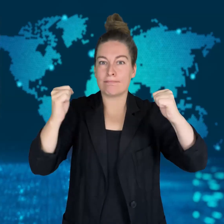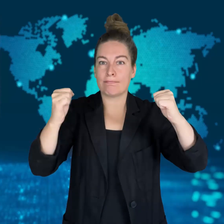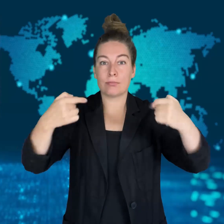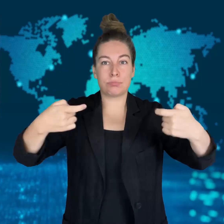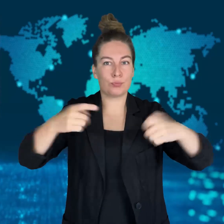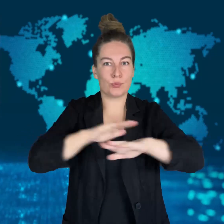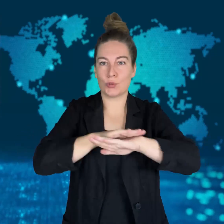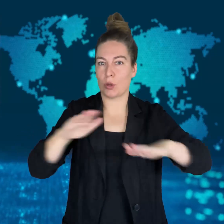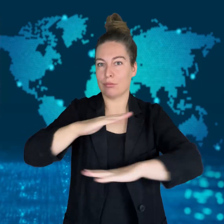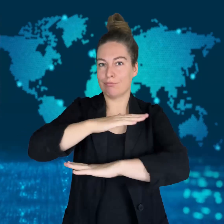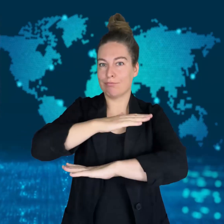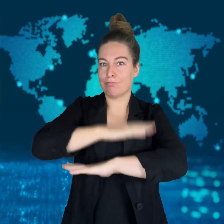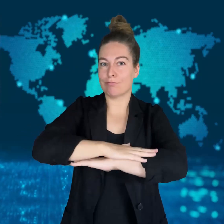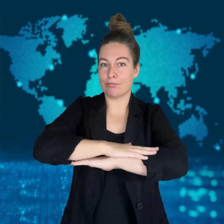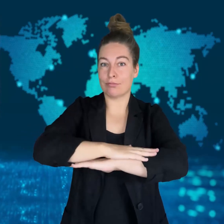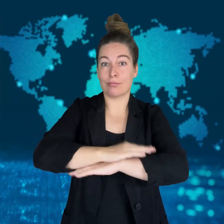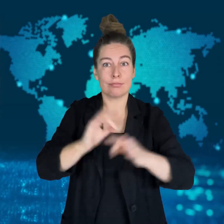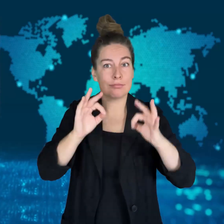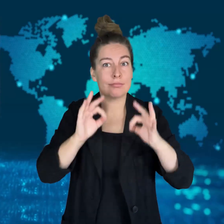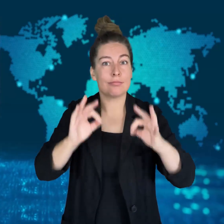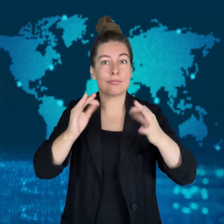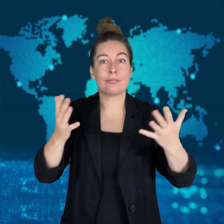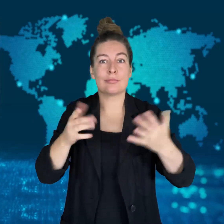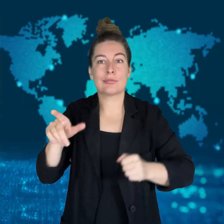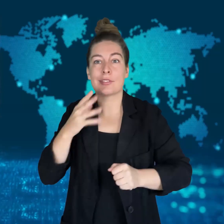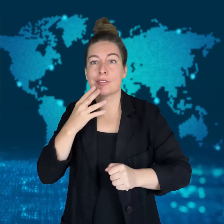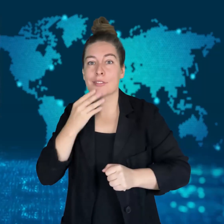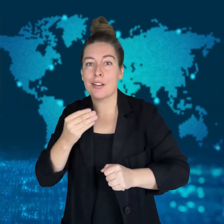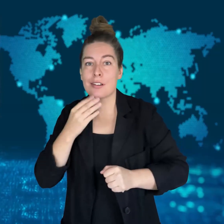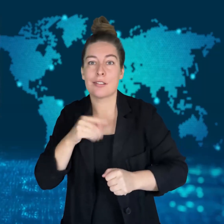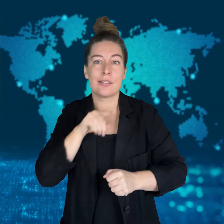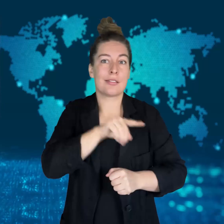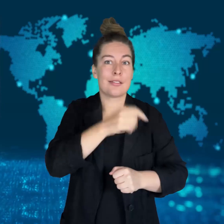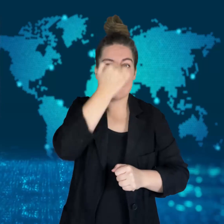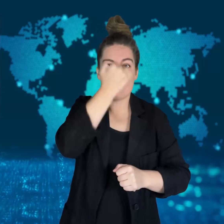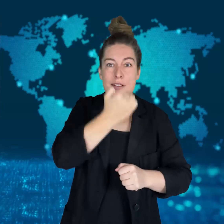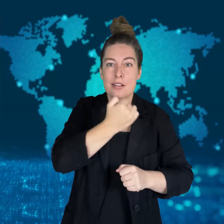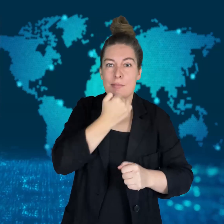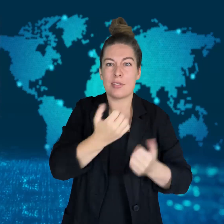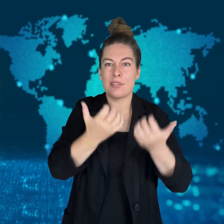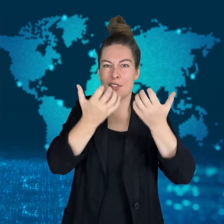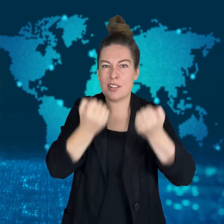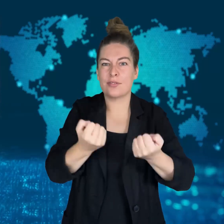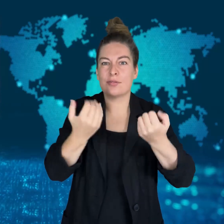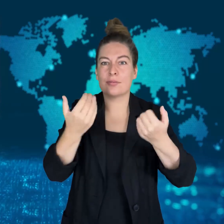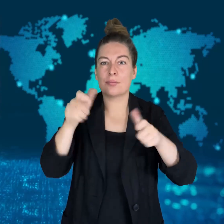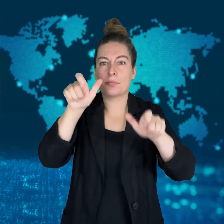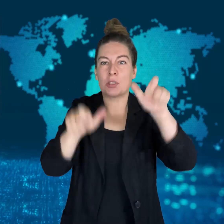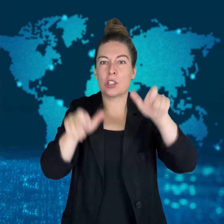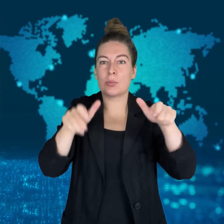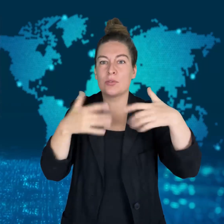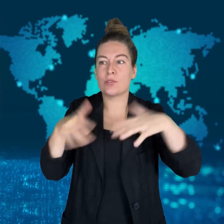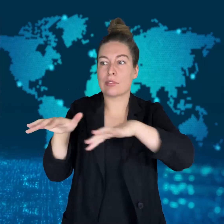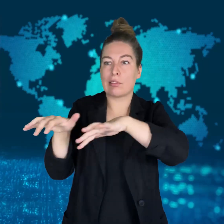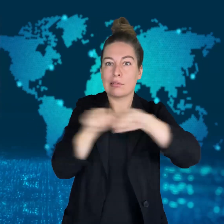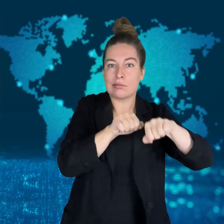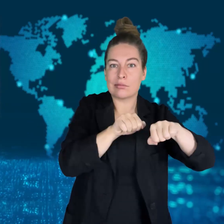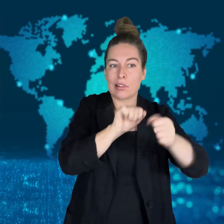as part of a temporary ceasefire.